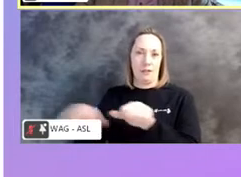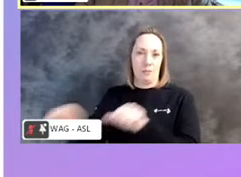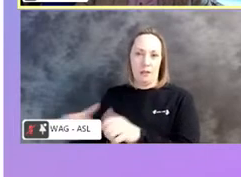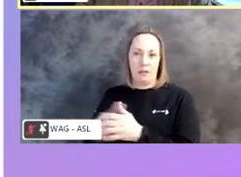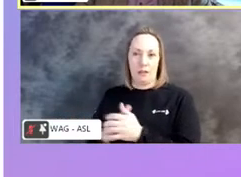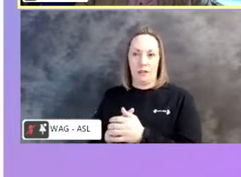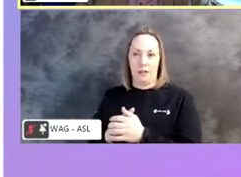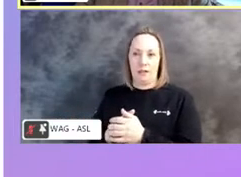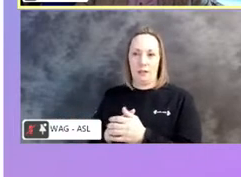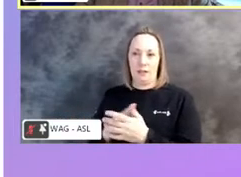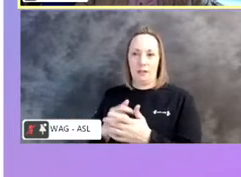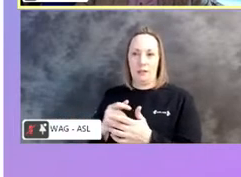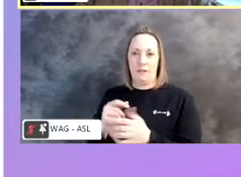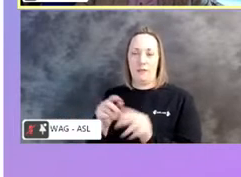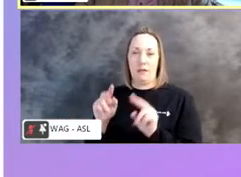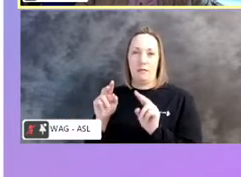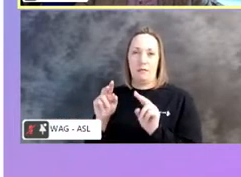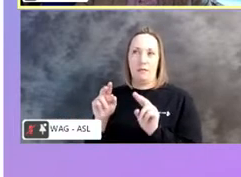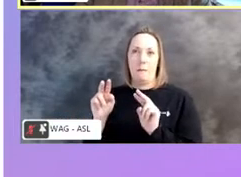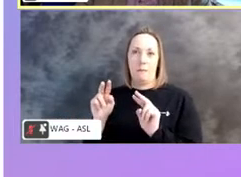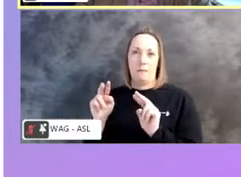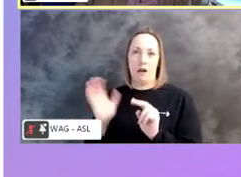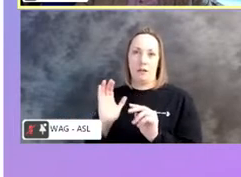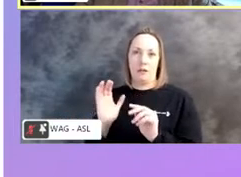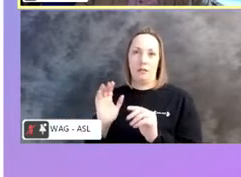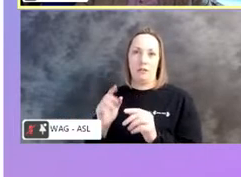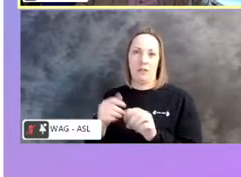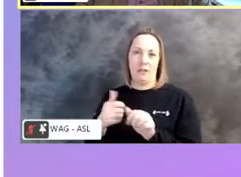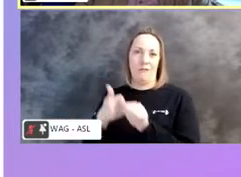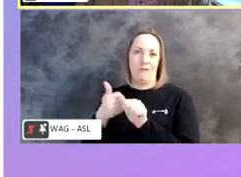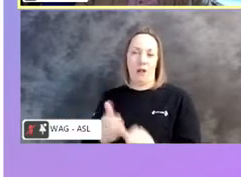answer. They are often following up with the public body to make sure they are